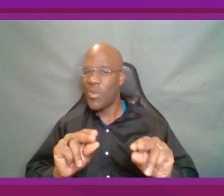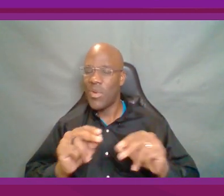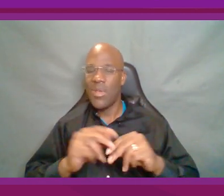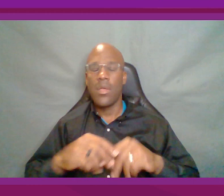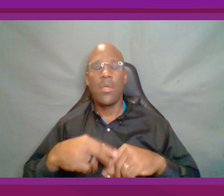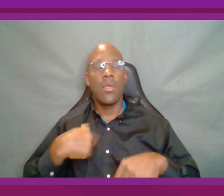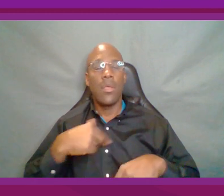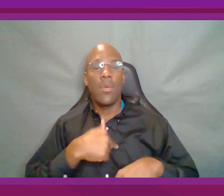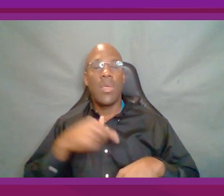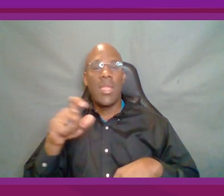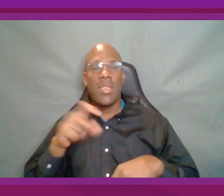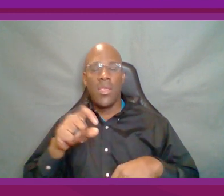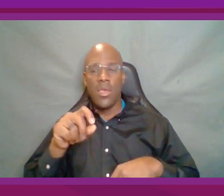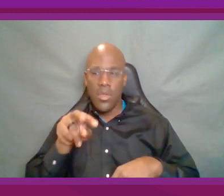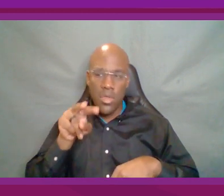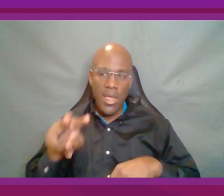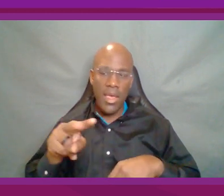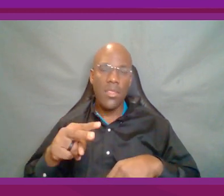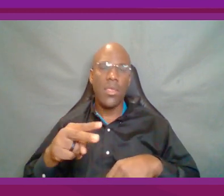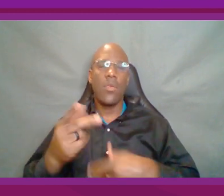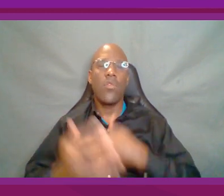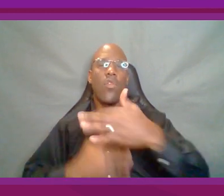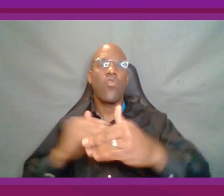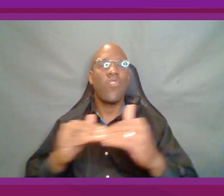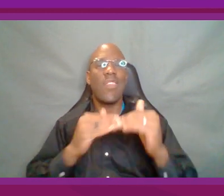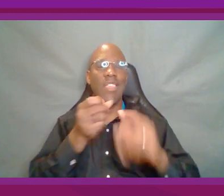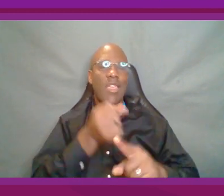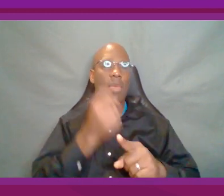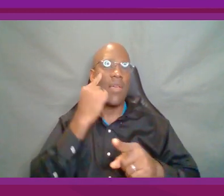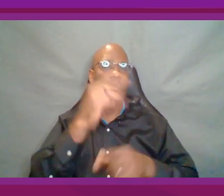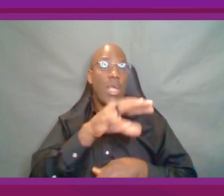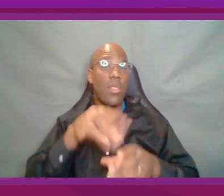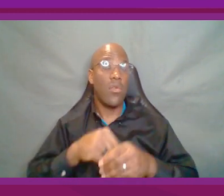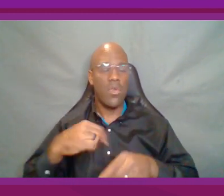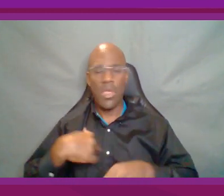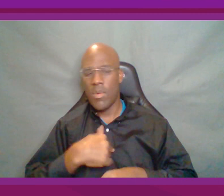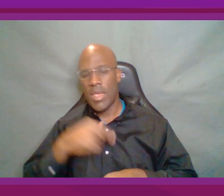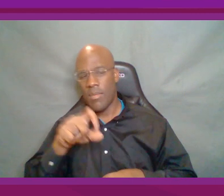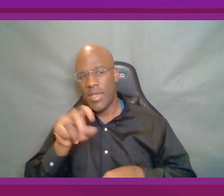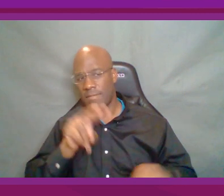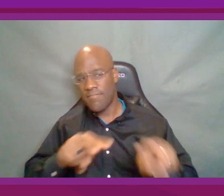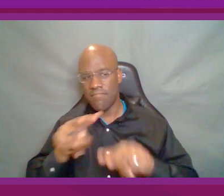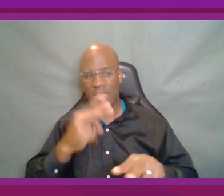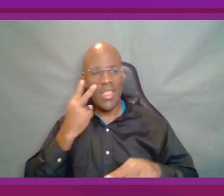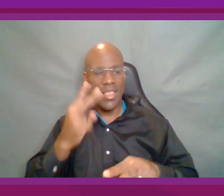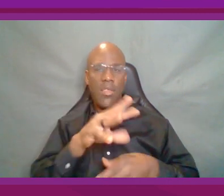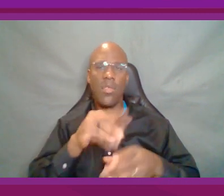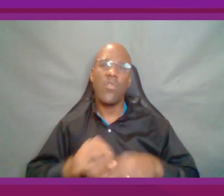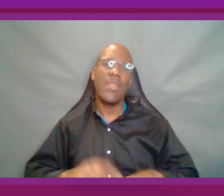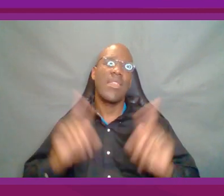justice, the social impact of inclusion and we must look at that inclusion very differently, we